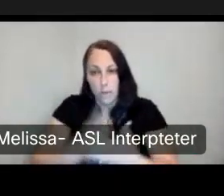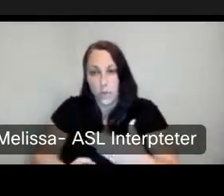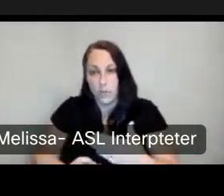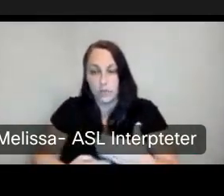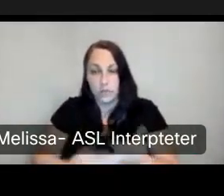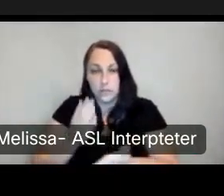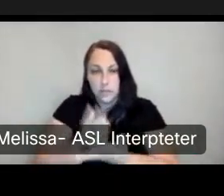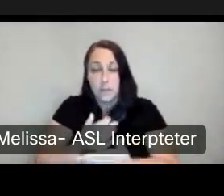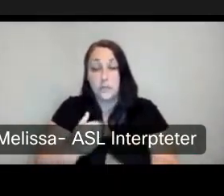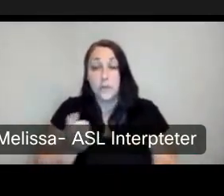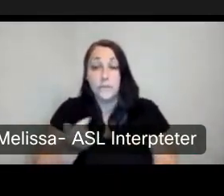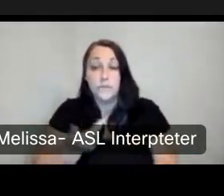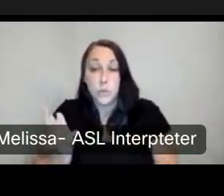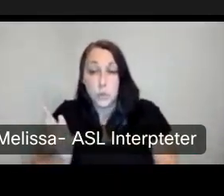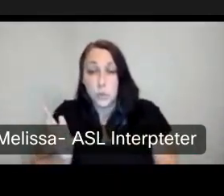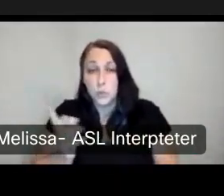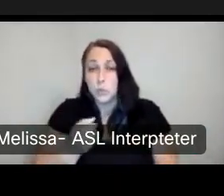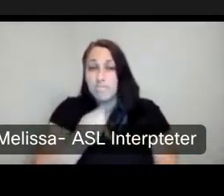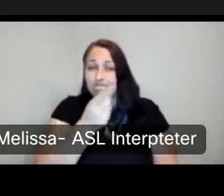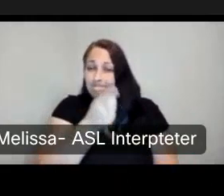it's just it was on a part of the route that operates in One Direction